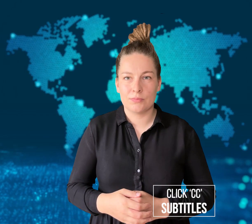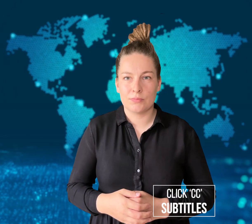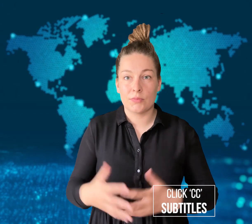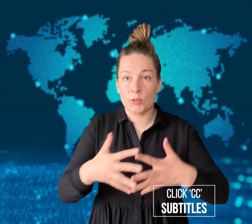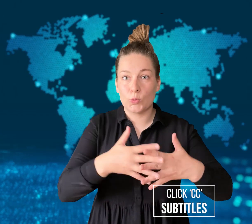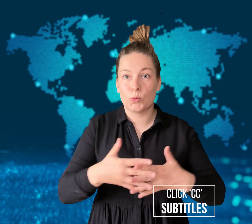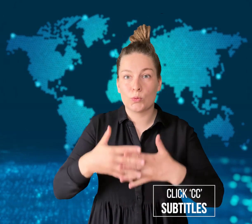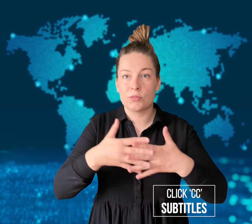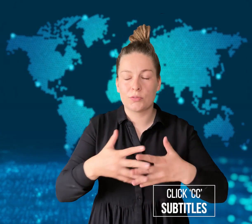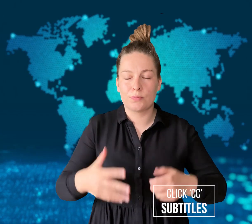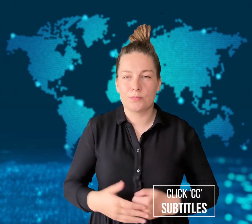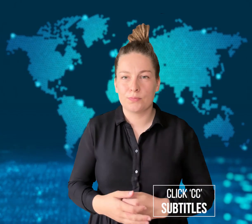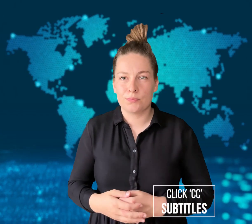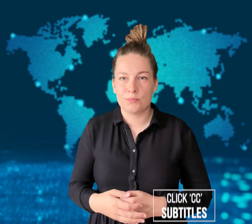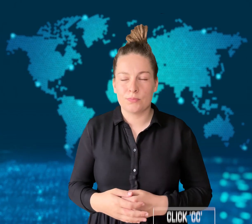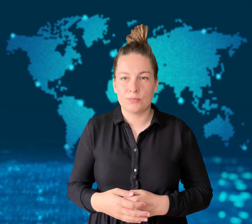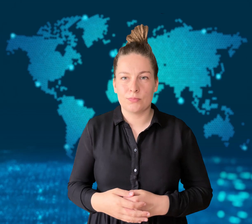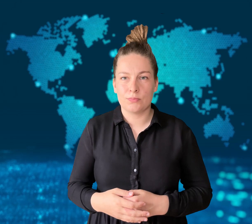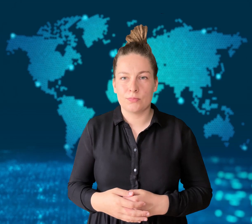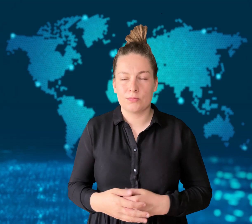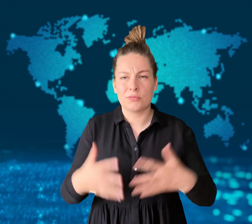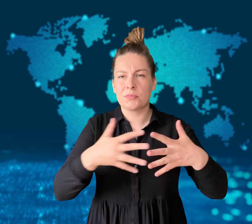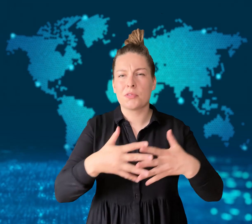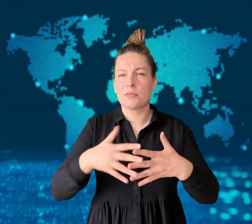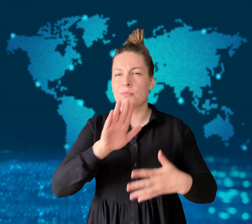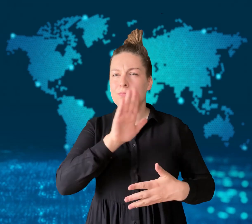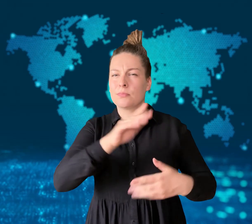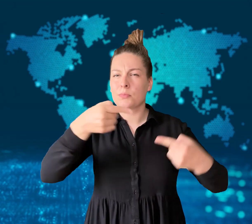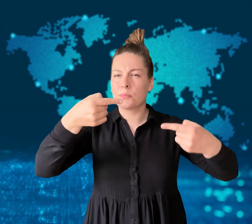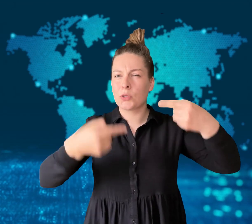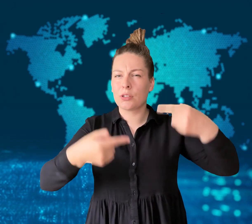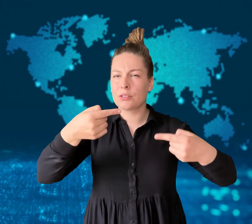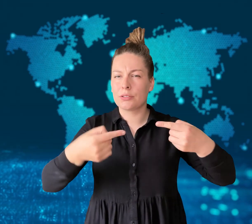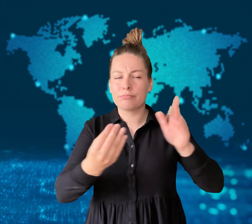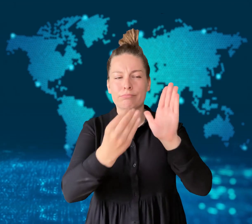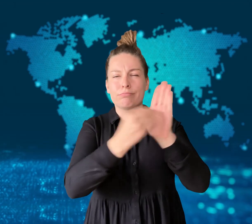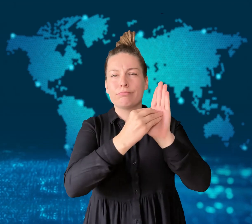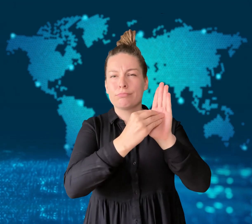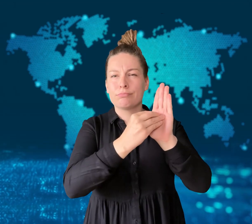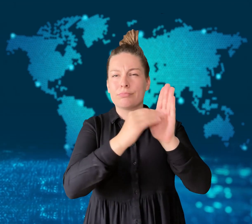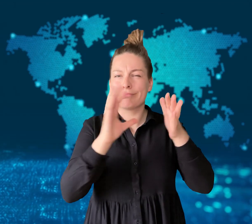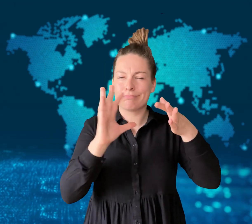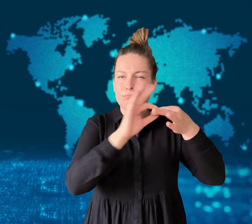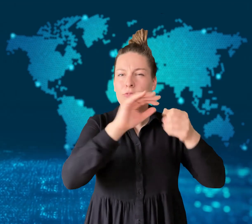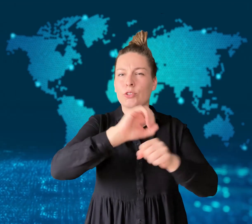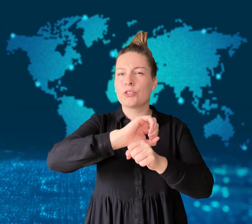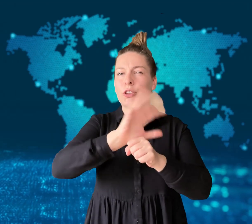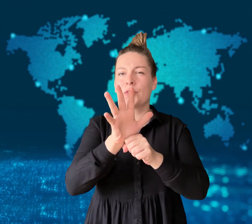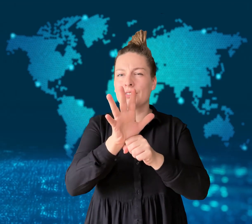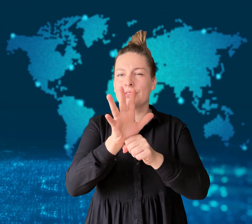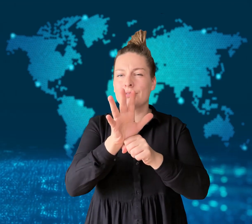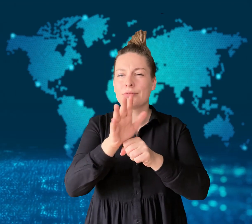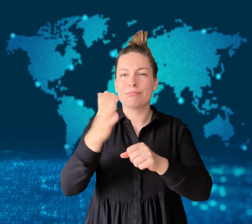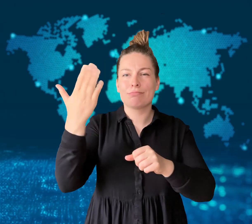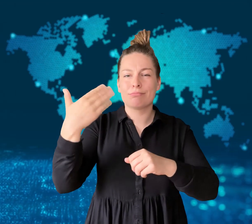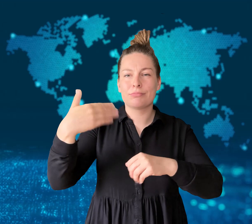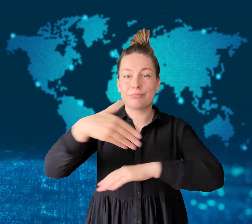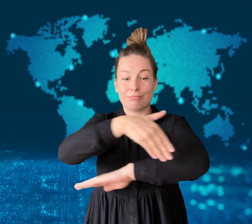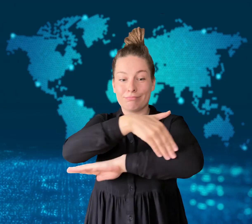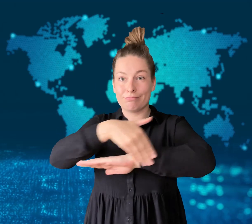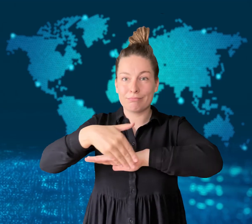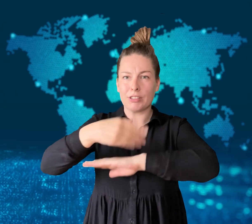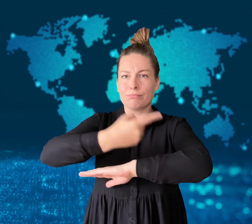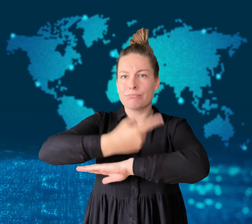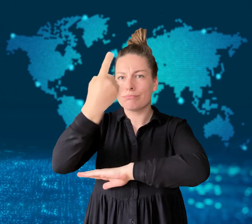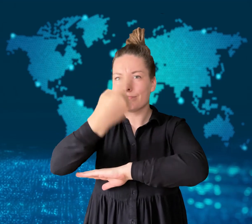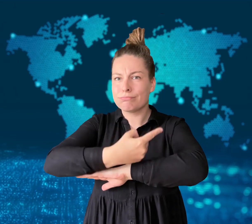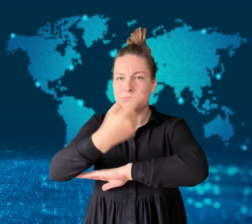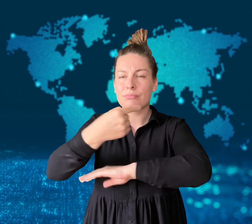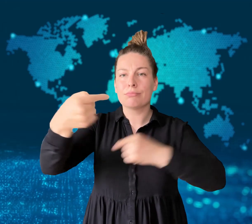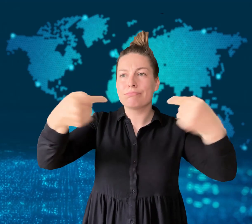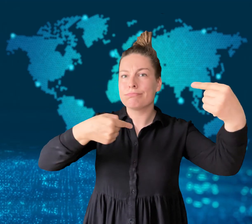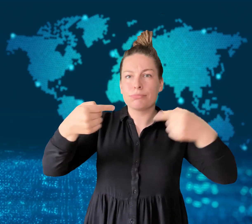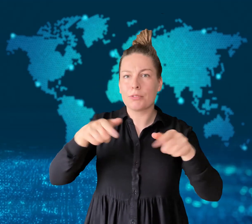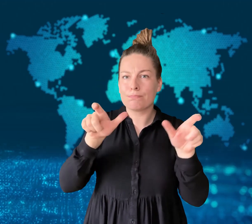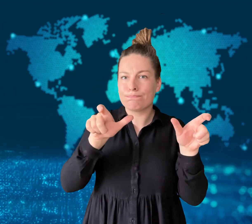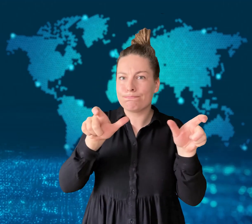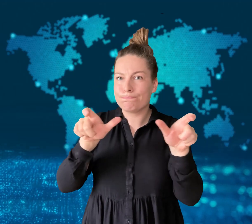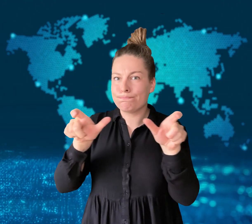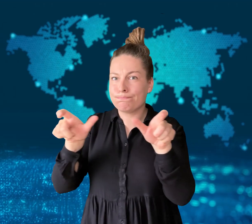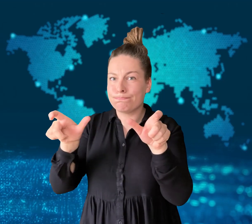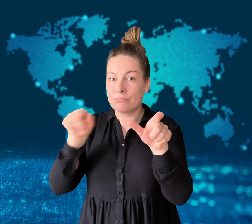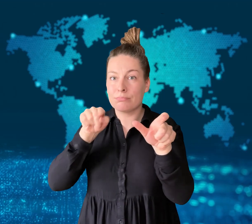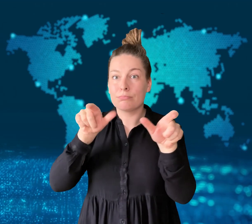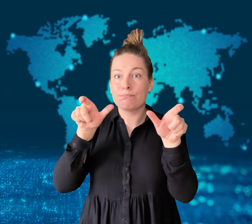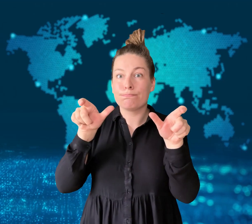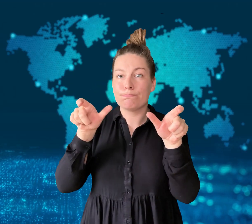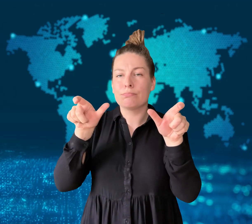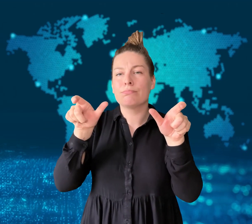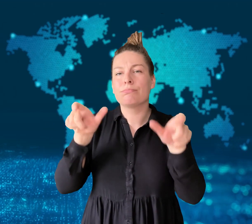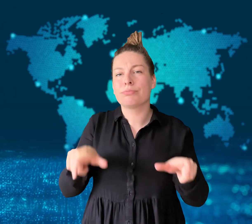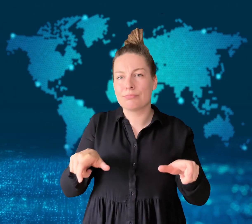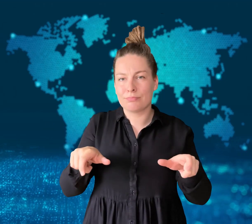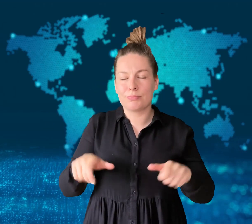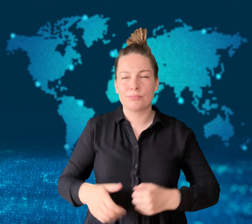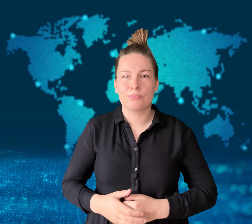COVID-19 border policy expires